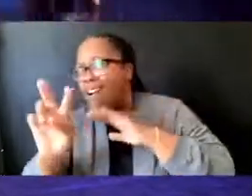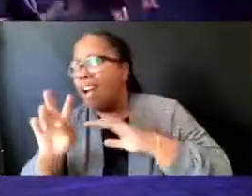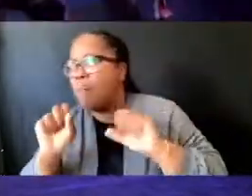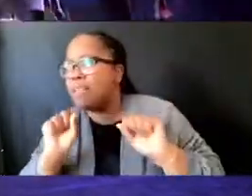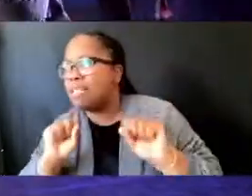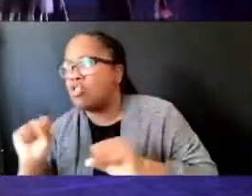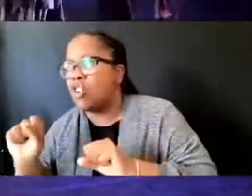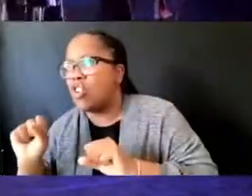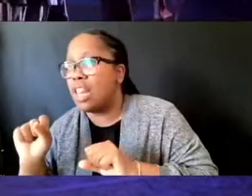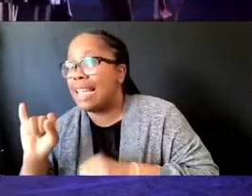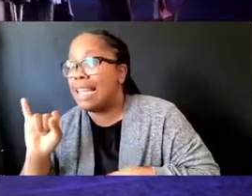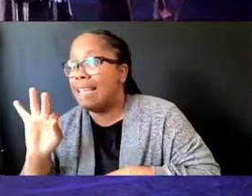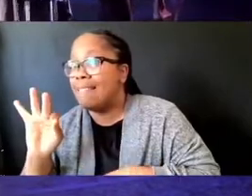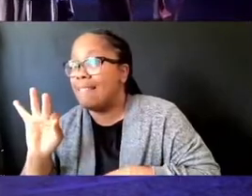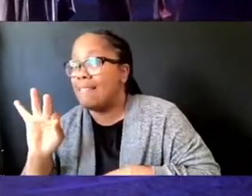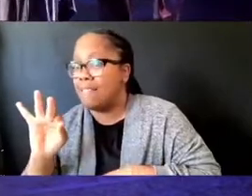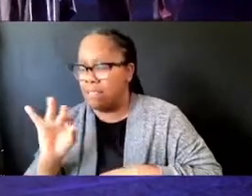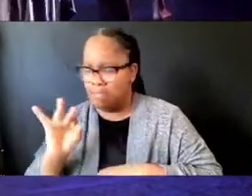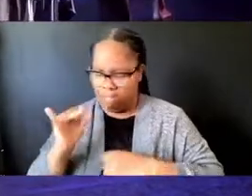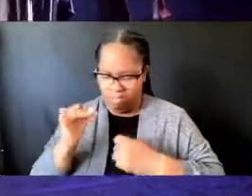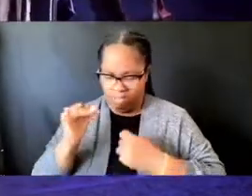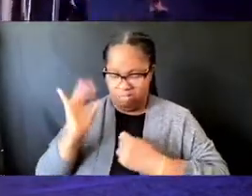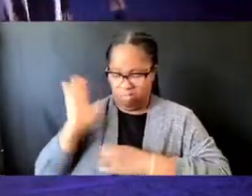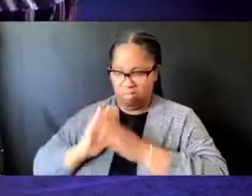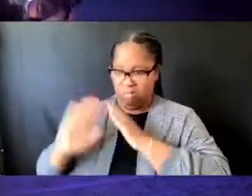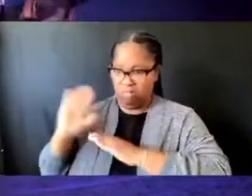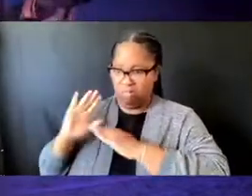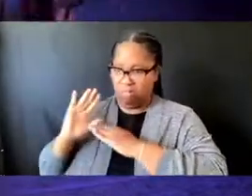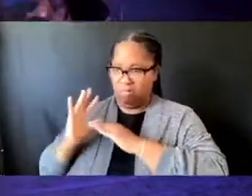If we only let go of what has only perpetuated harm.